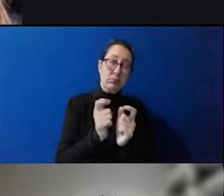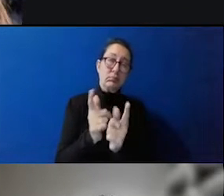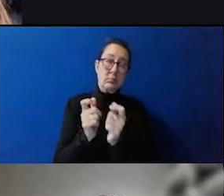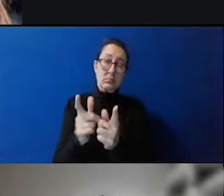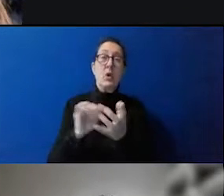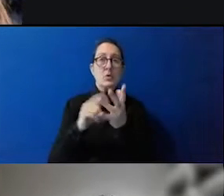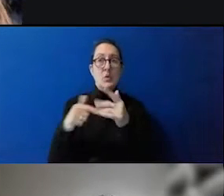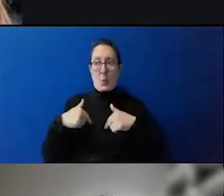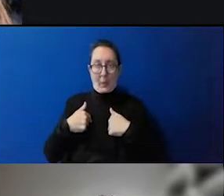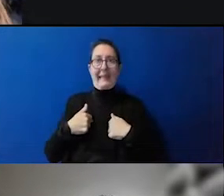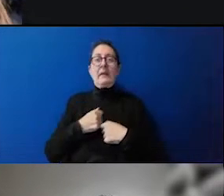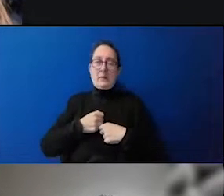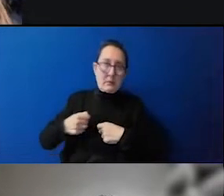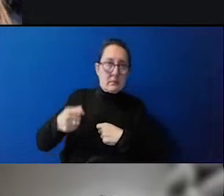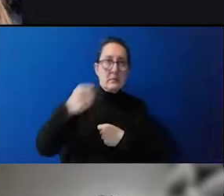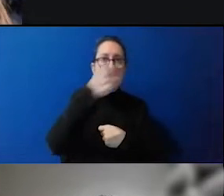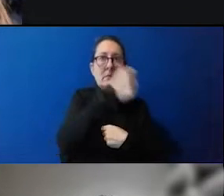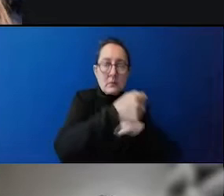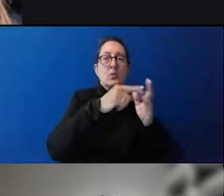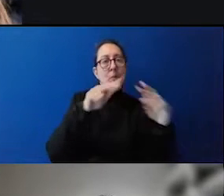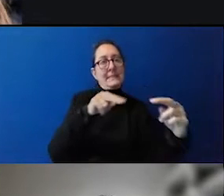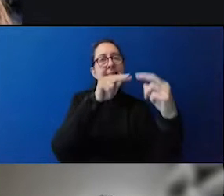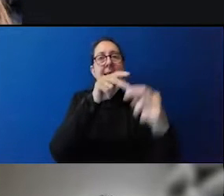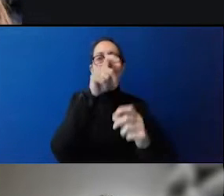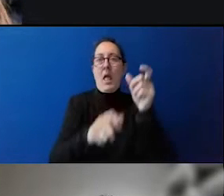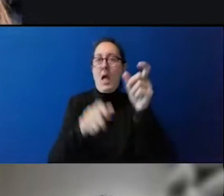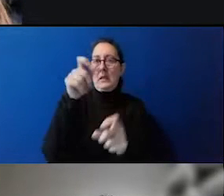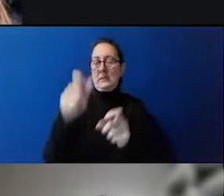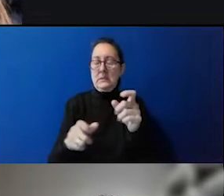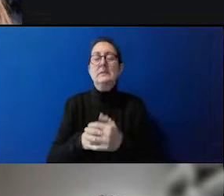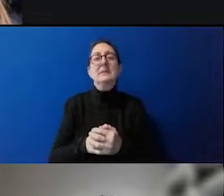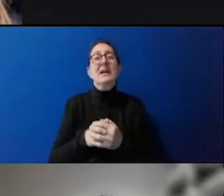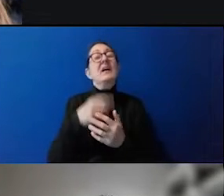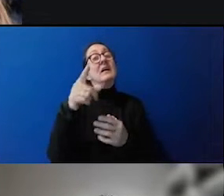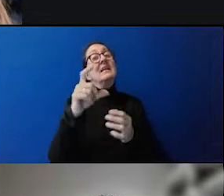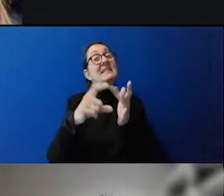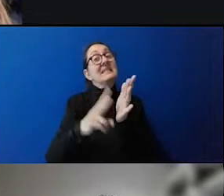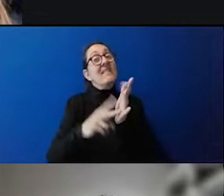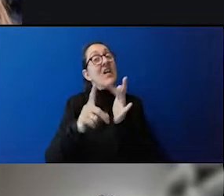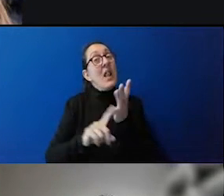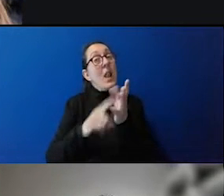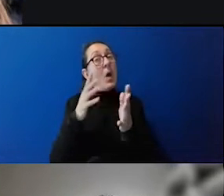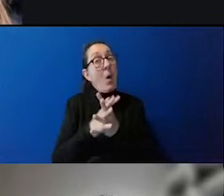uh describing civil law I almost always say that if it's not family law and it's not crime then